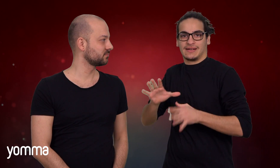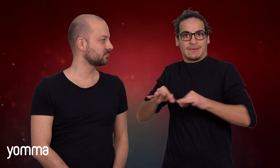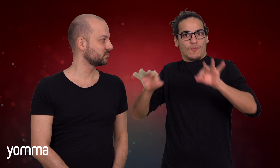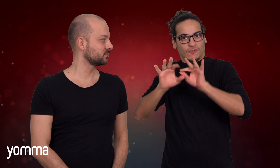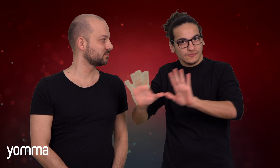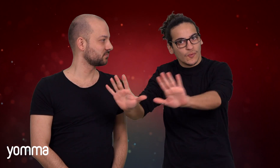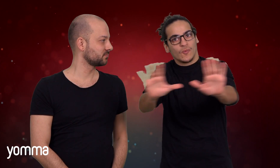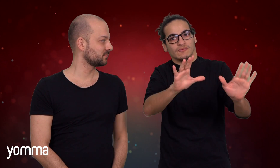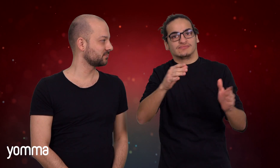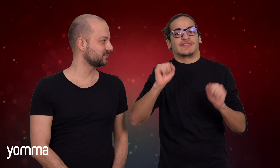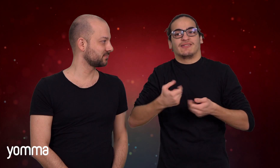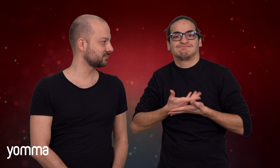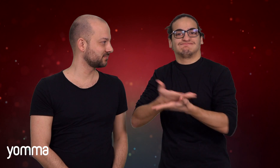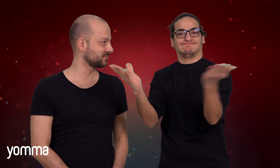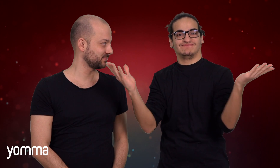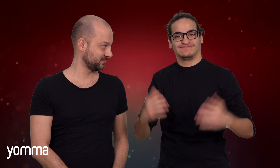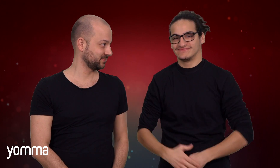So it's important to use original or local signs, which we are about to show you.